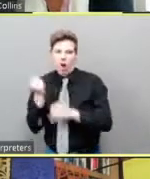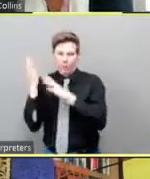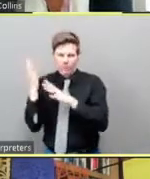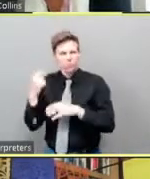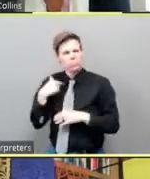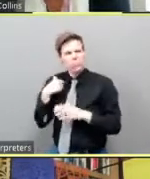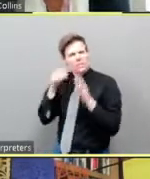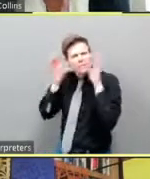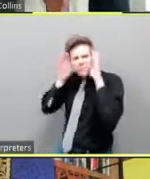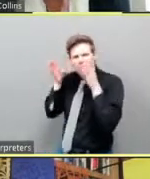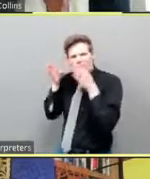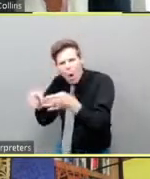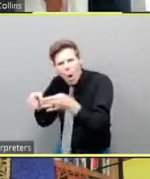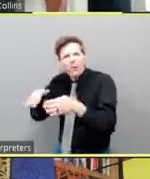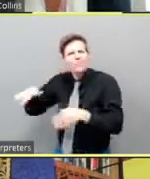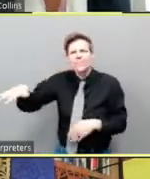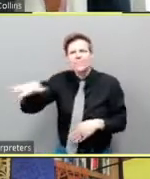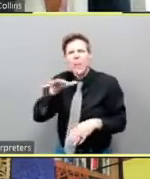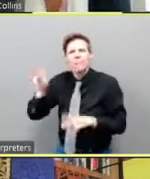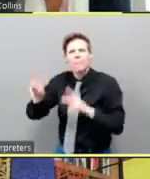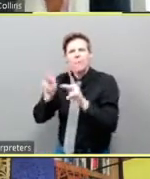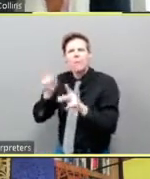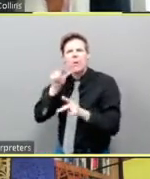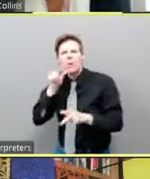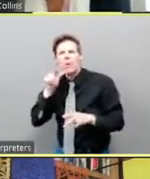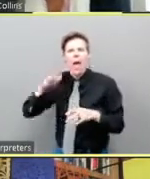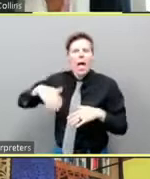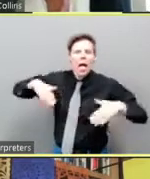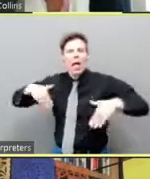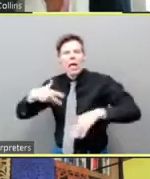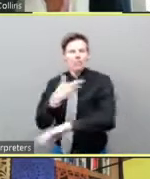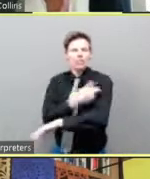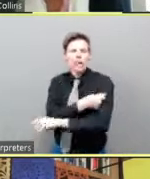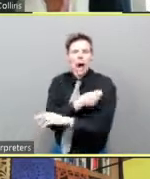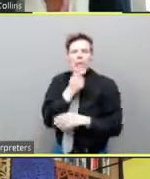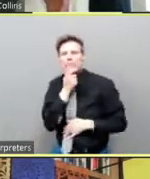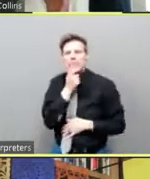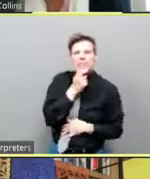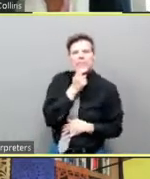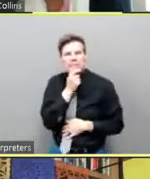vaccination efforts. So currently we're also vaccinating those who are 16-17